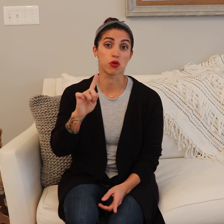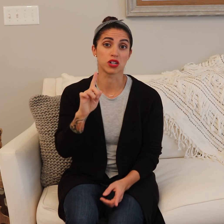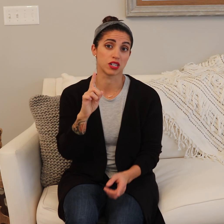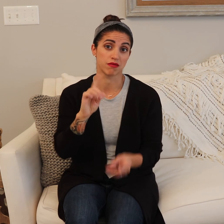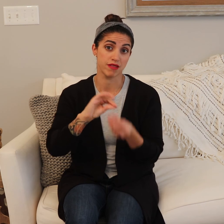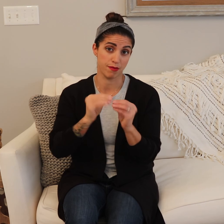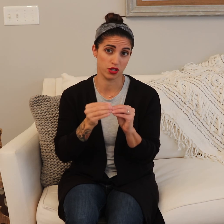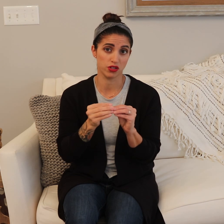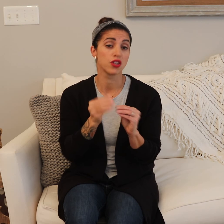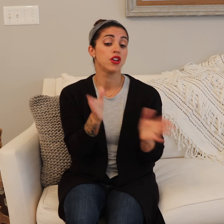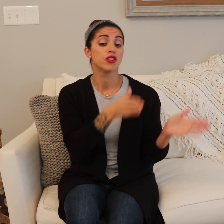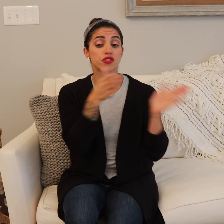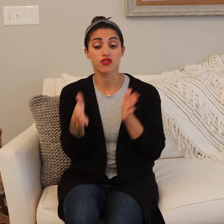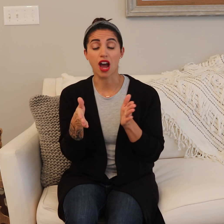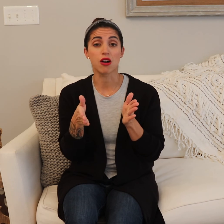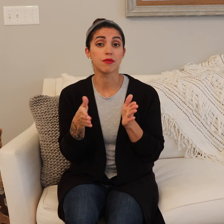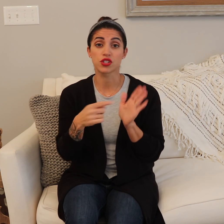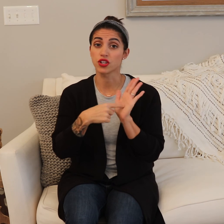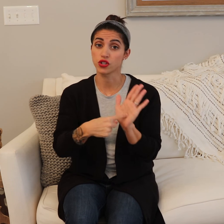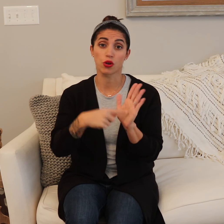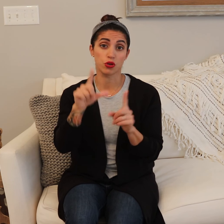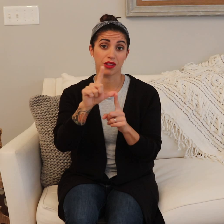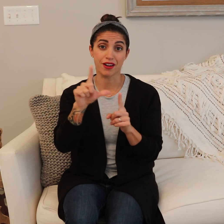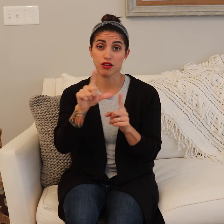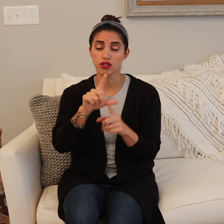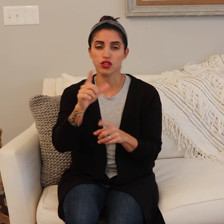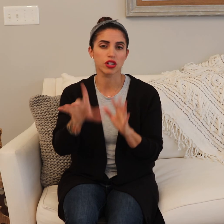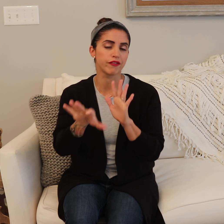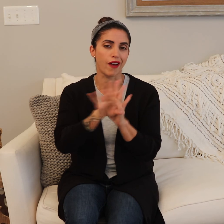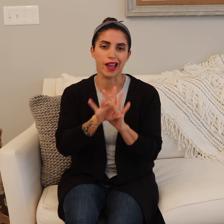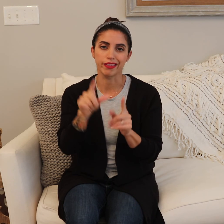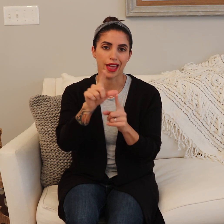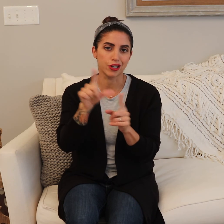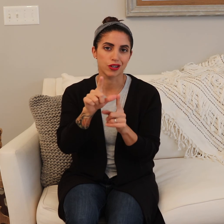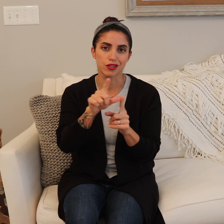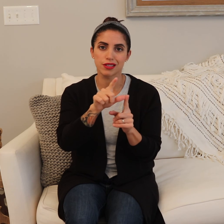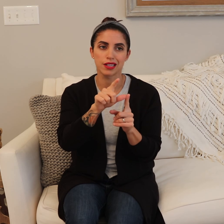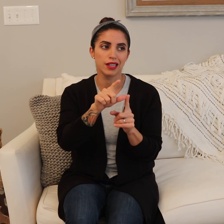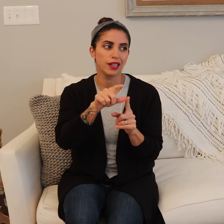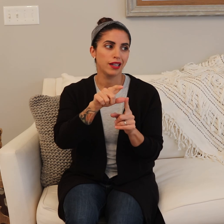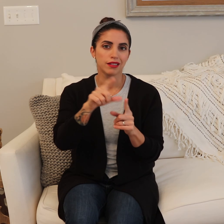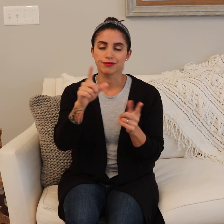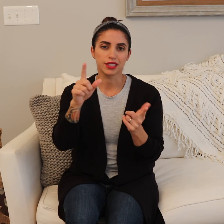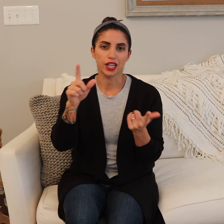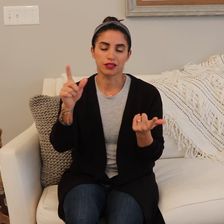numbers. So now I'm just gonna show you letters. You can find letters, ya know,